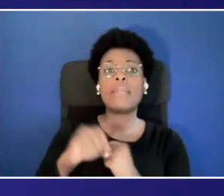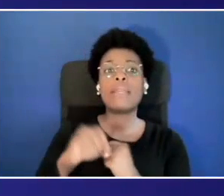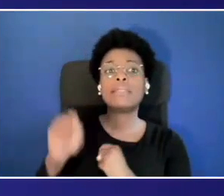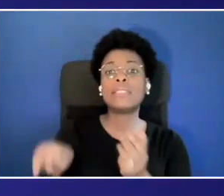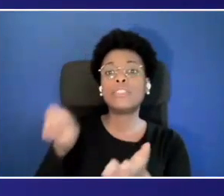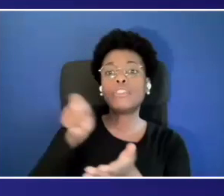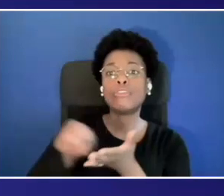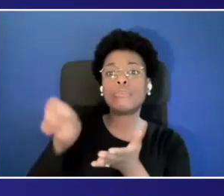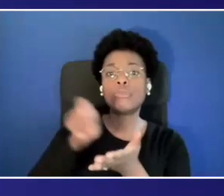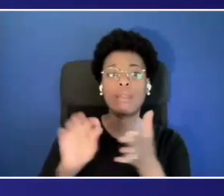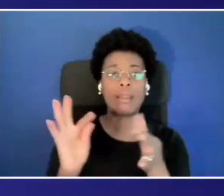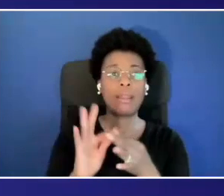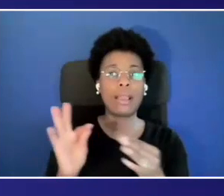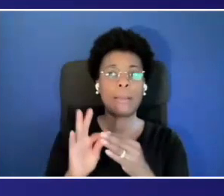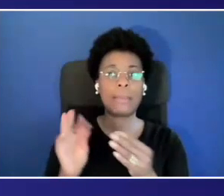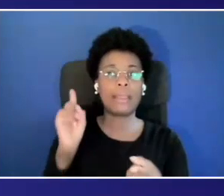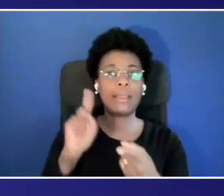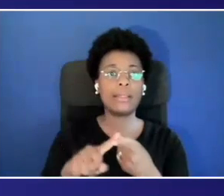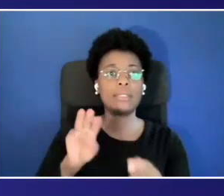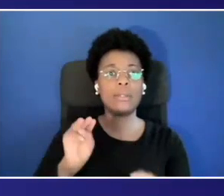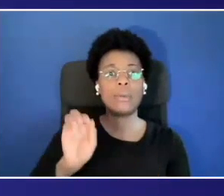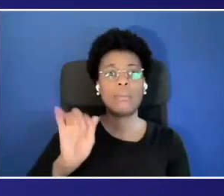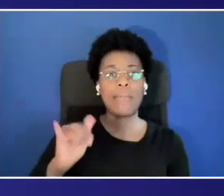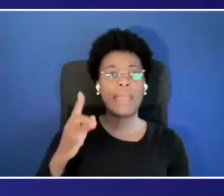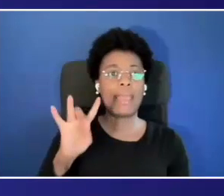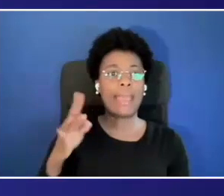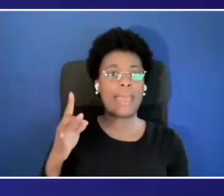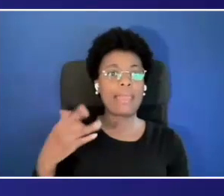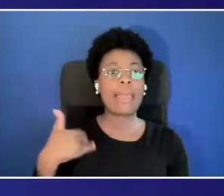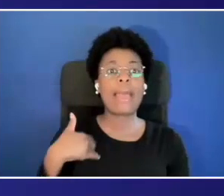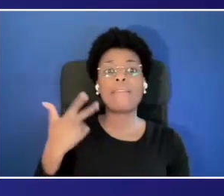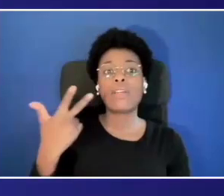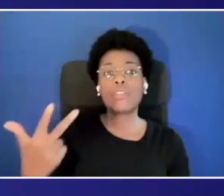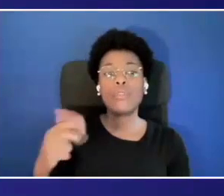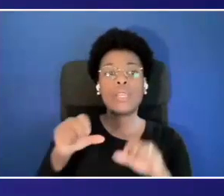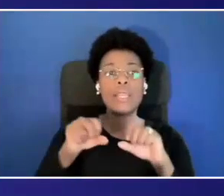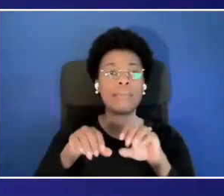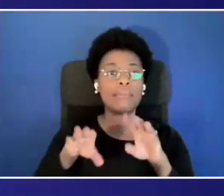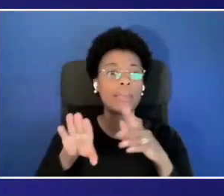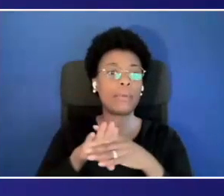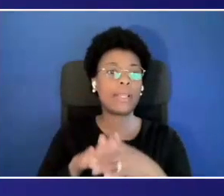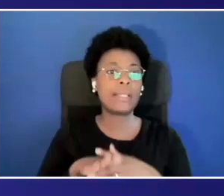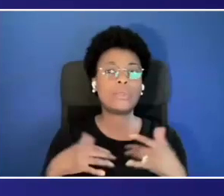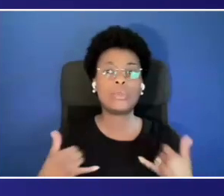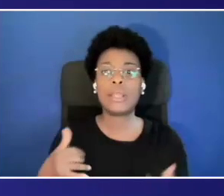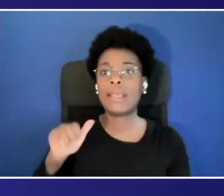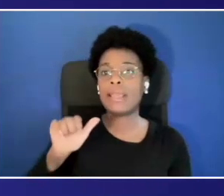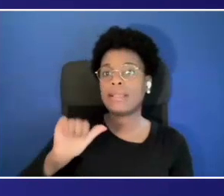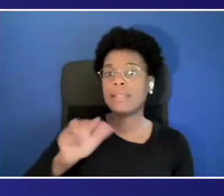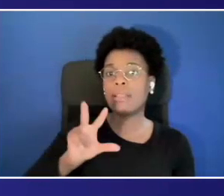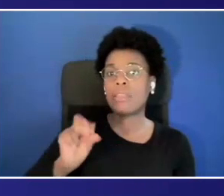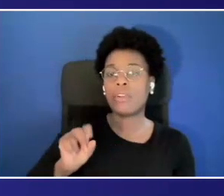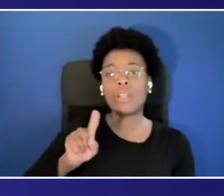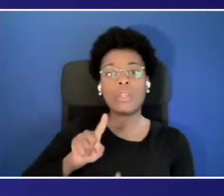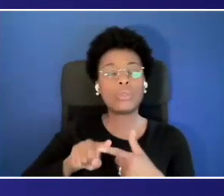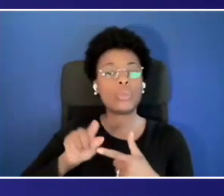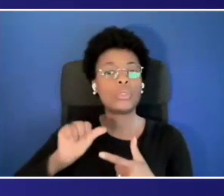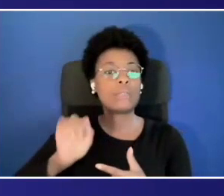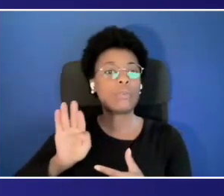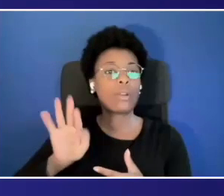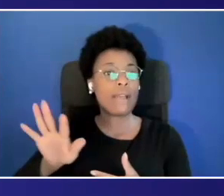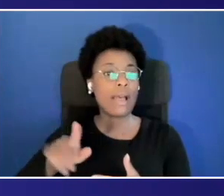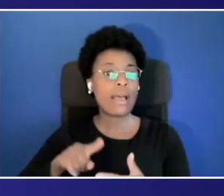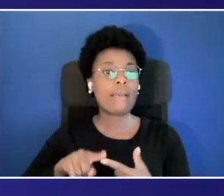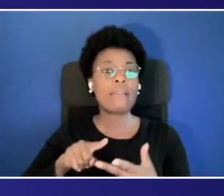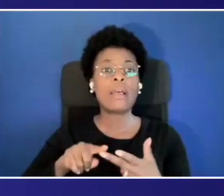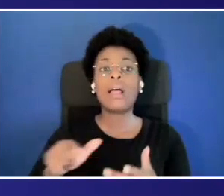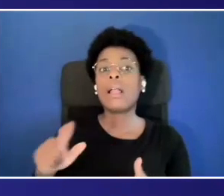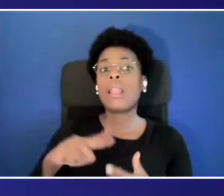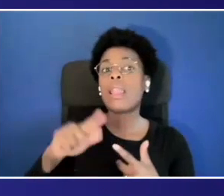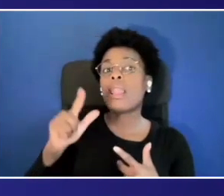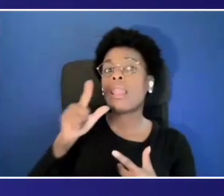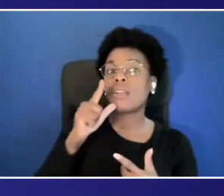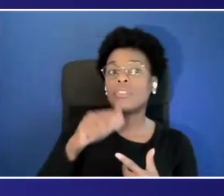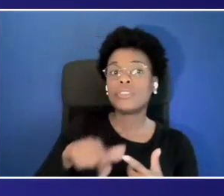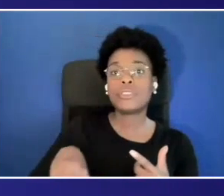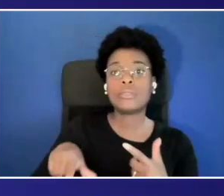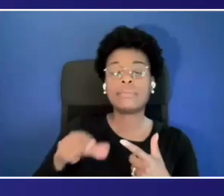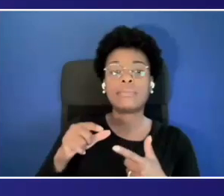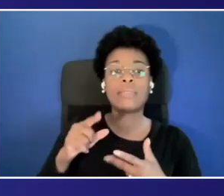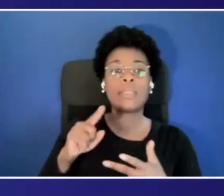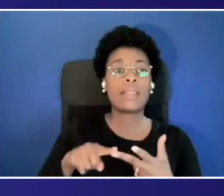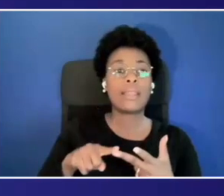We have 3 scheduled breaks today, one at 1030 to 1045 another during lunch from 12 to one and then from 2 30 to 2 45.